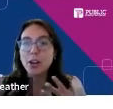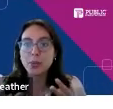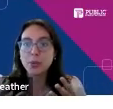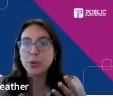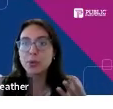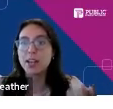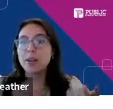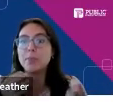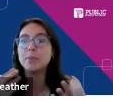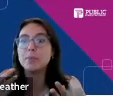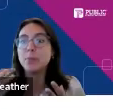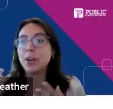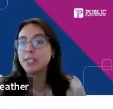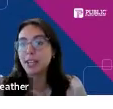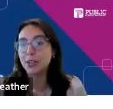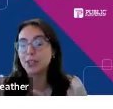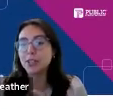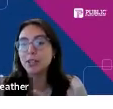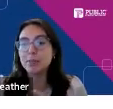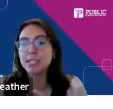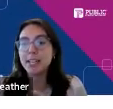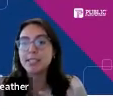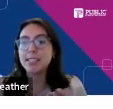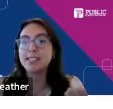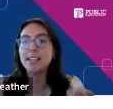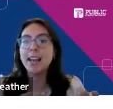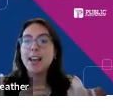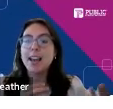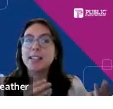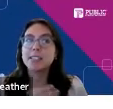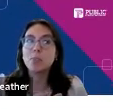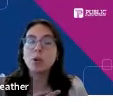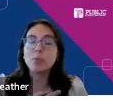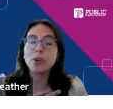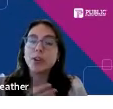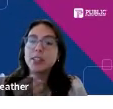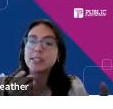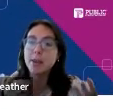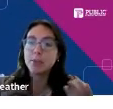broker to really talk through their particular circumstances and the support